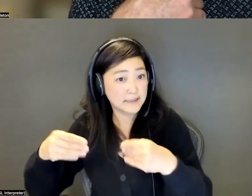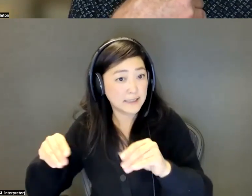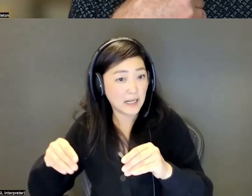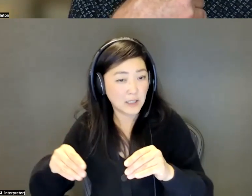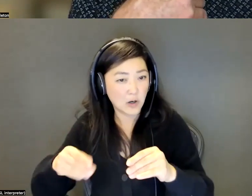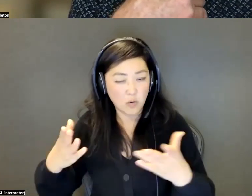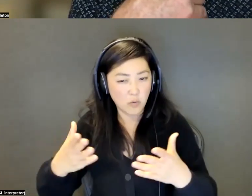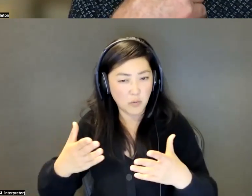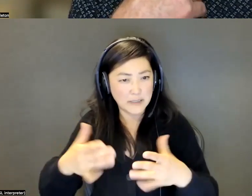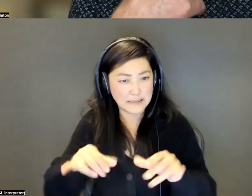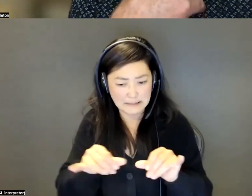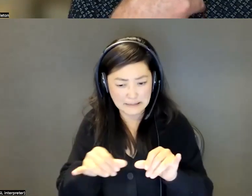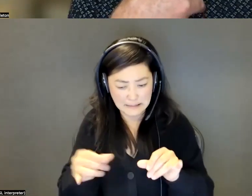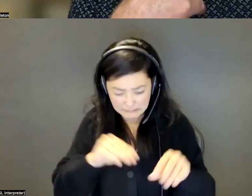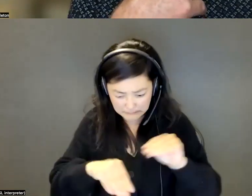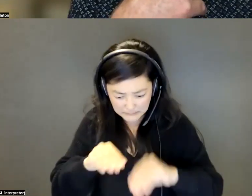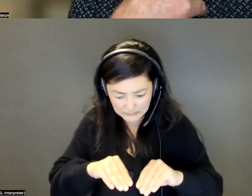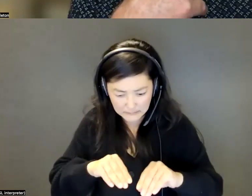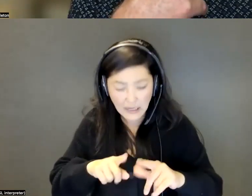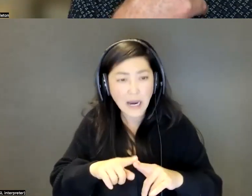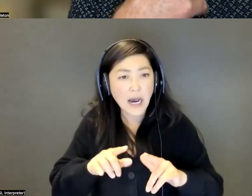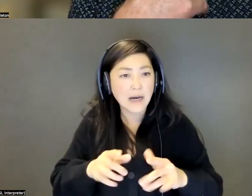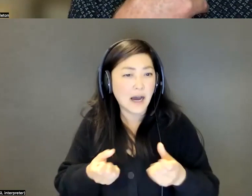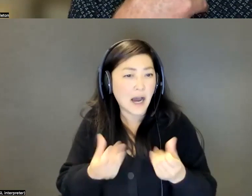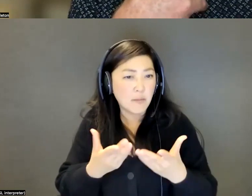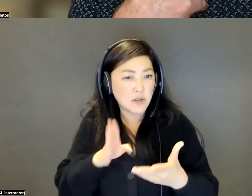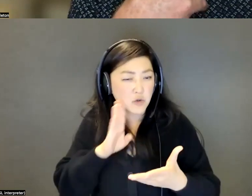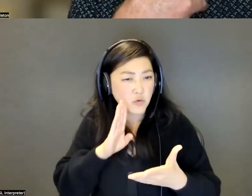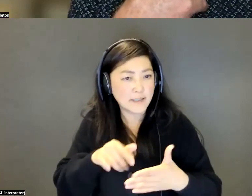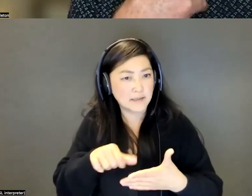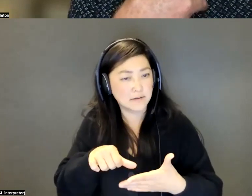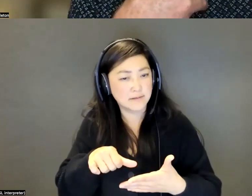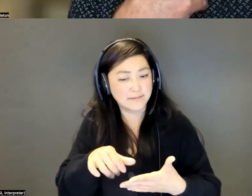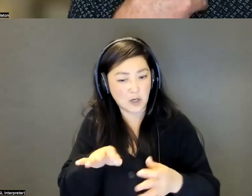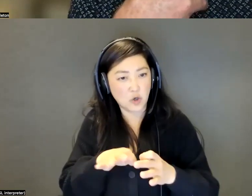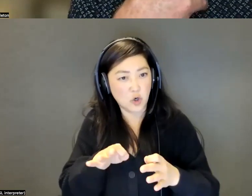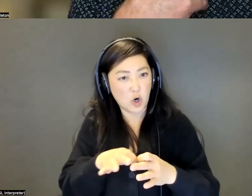gonna go in and how much it's gonna cost me to post it, let alone things like synopsis.